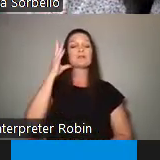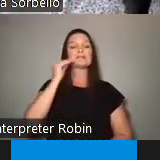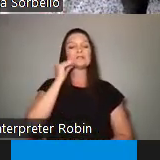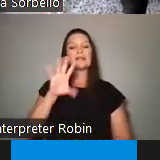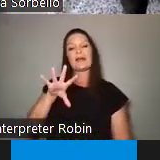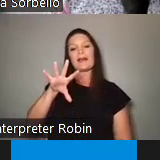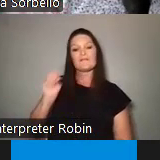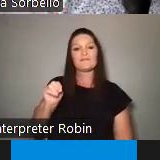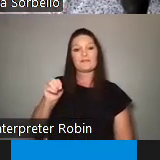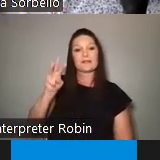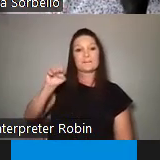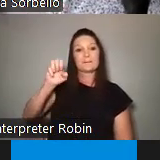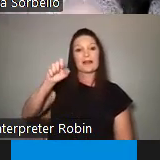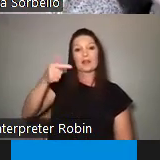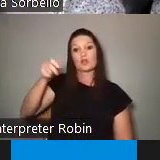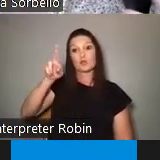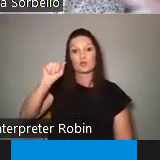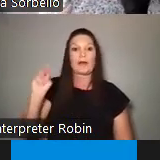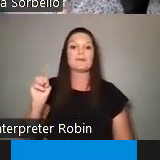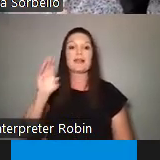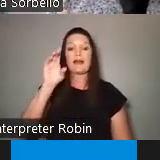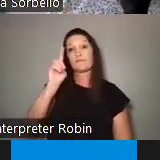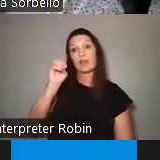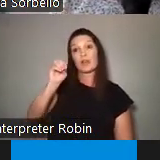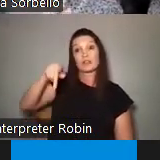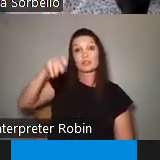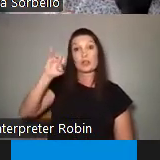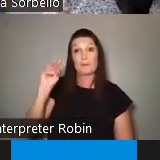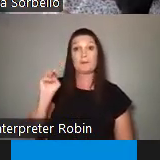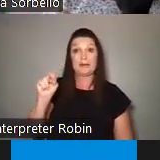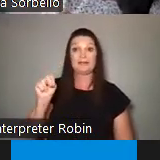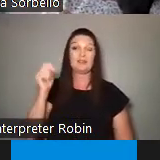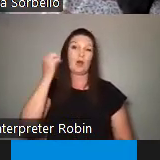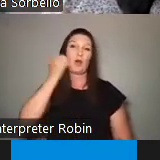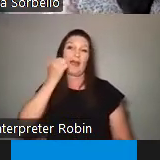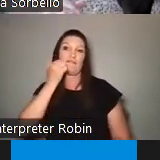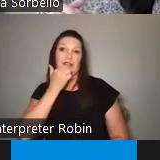nanograms per deciliter. I want everybody to think about